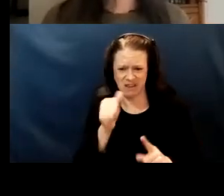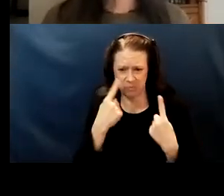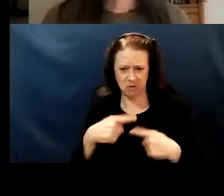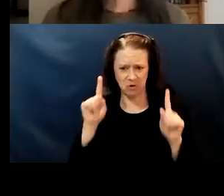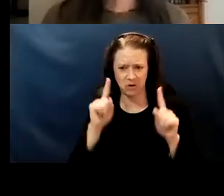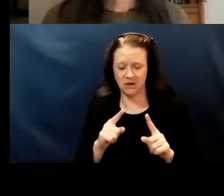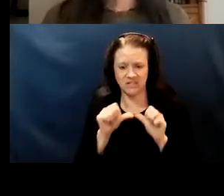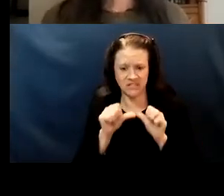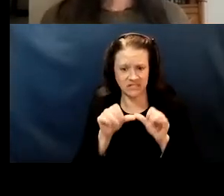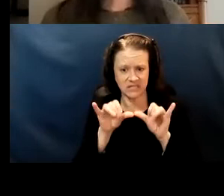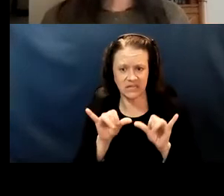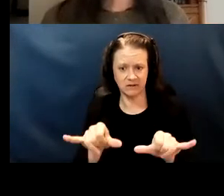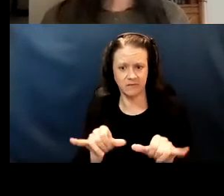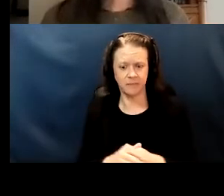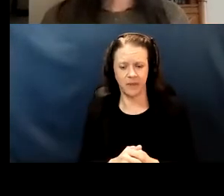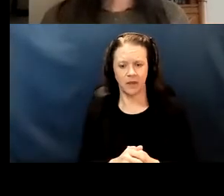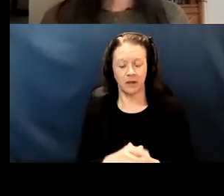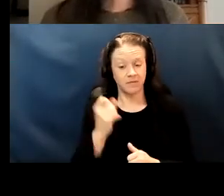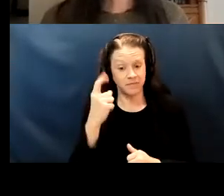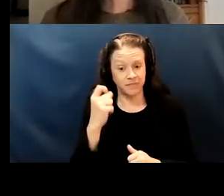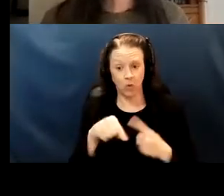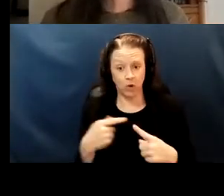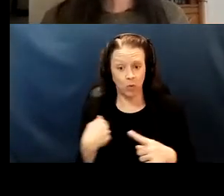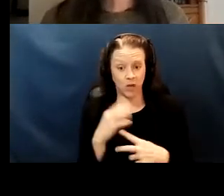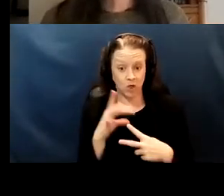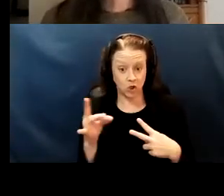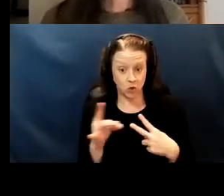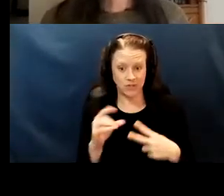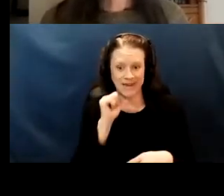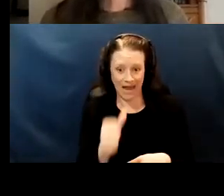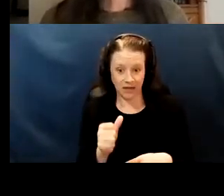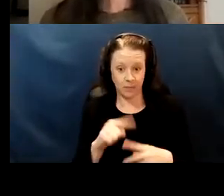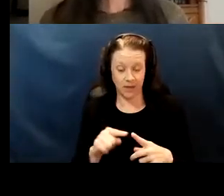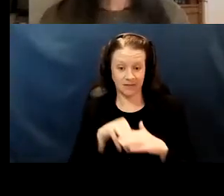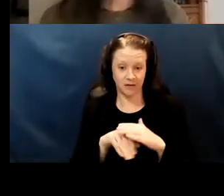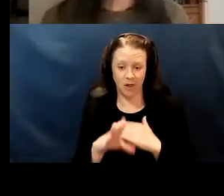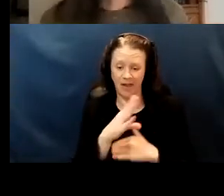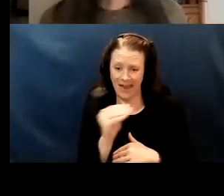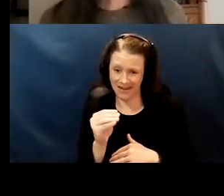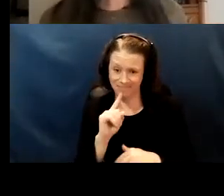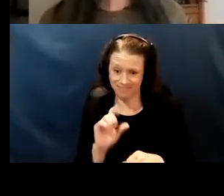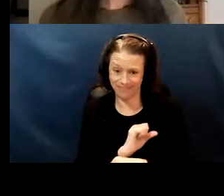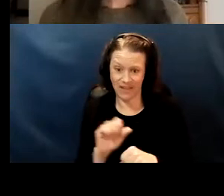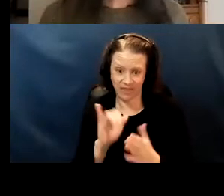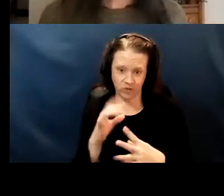point that when we're choosing to not be accessible -- and it is a choice times, especially now if you're attending this, you know